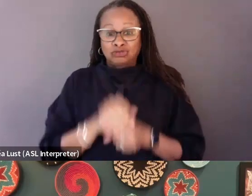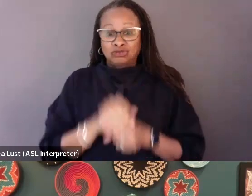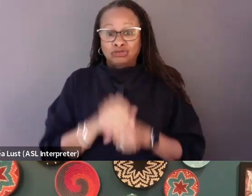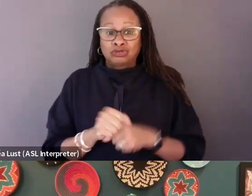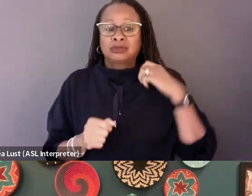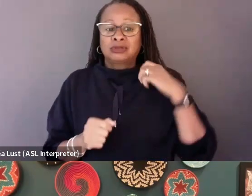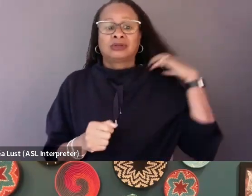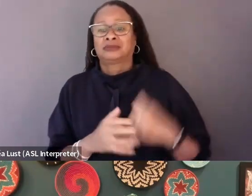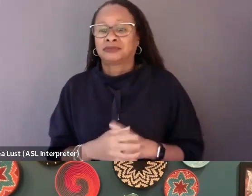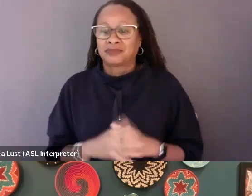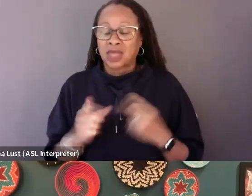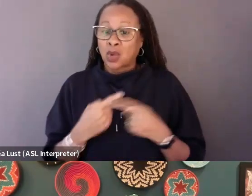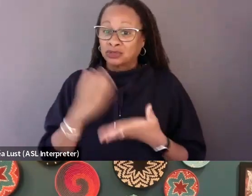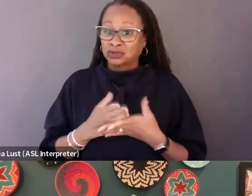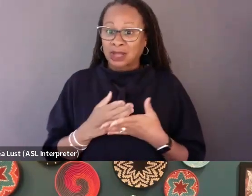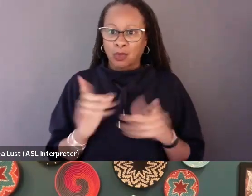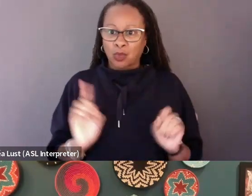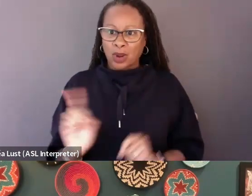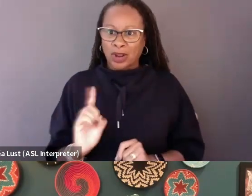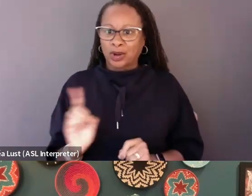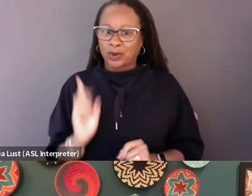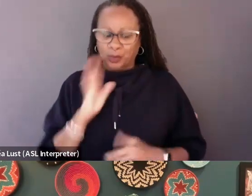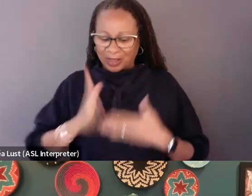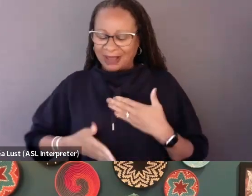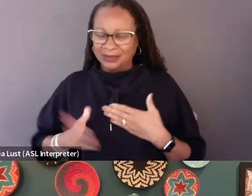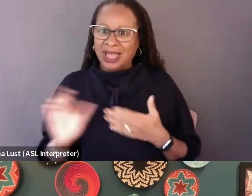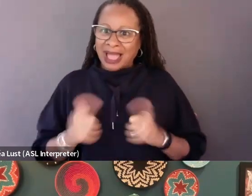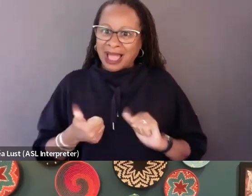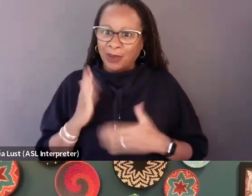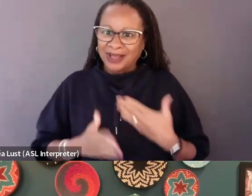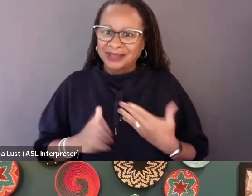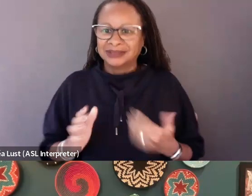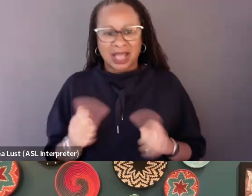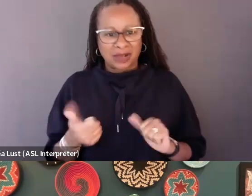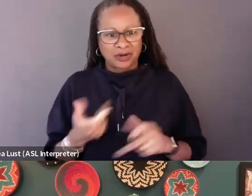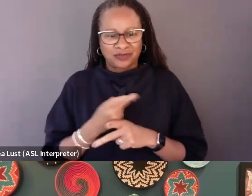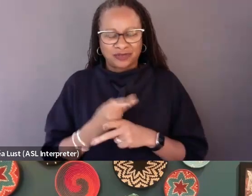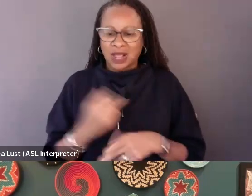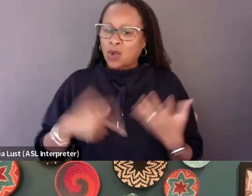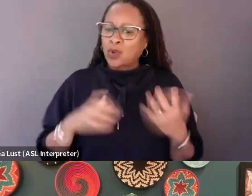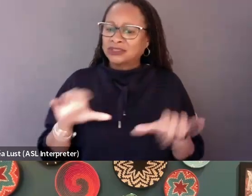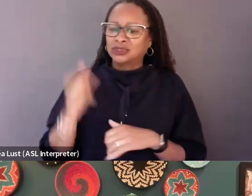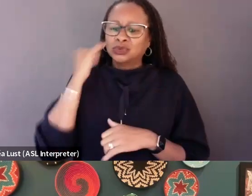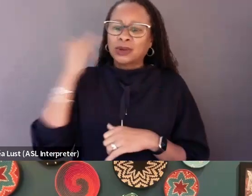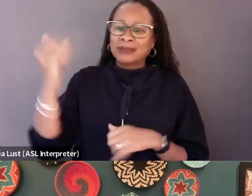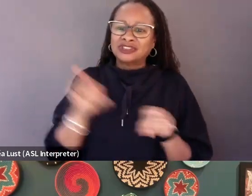you don't know where it will end, how it might end. What did you imagine as it evolved